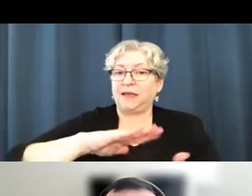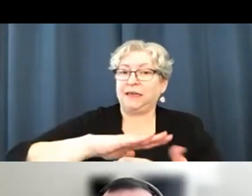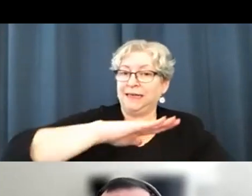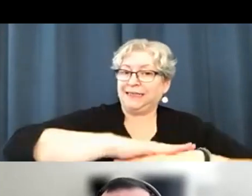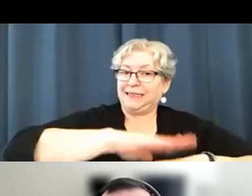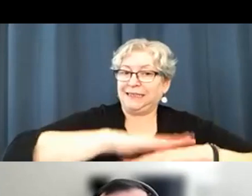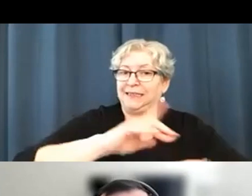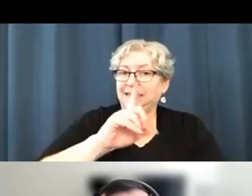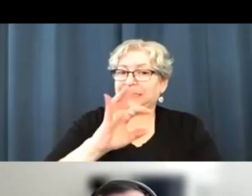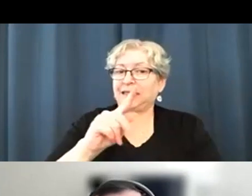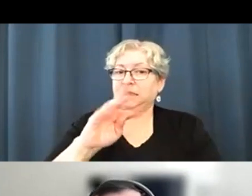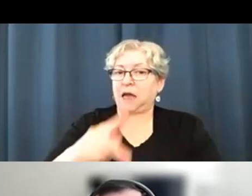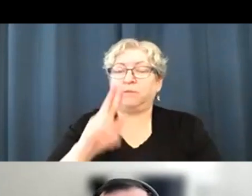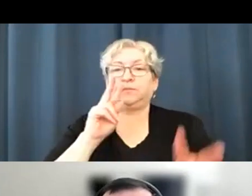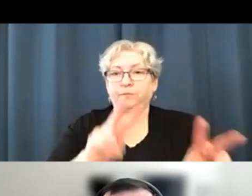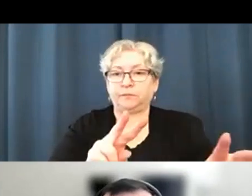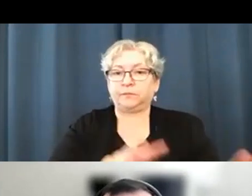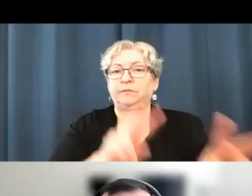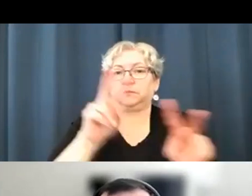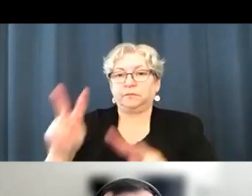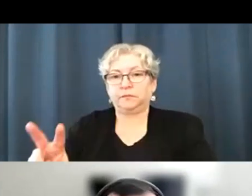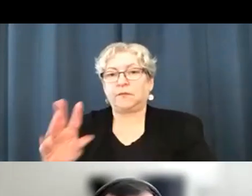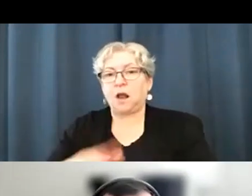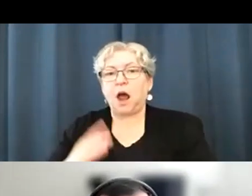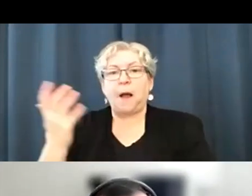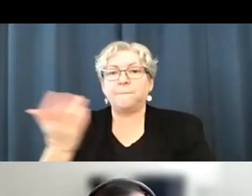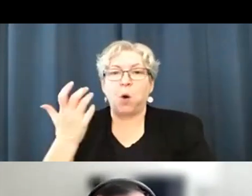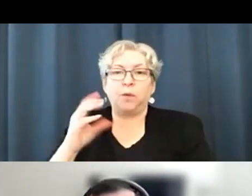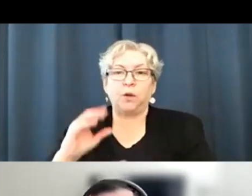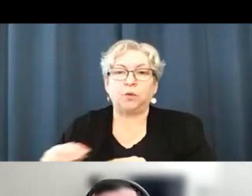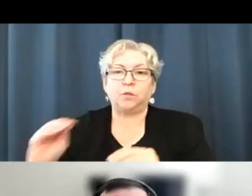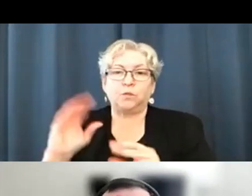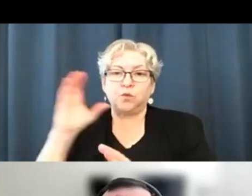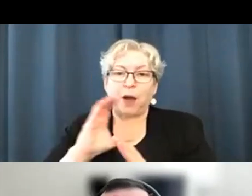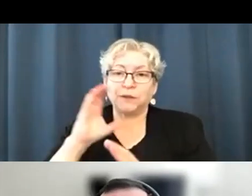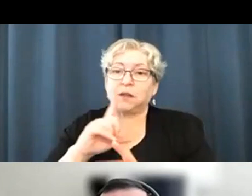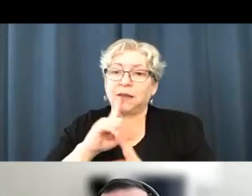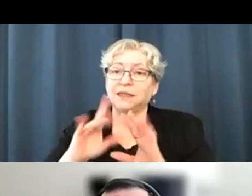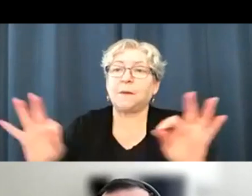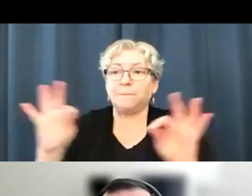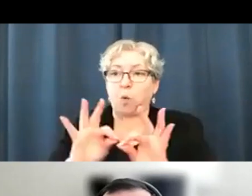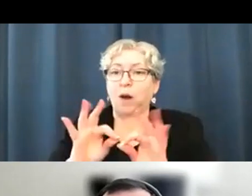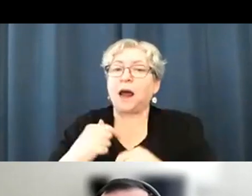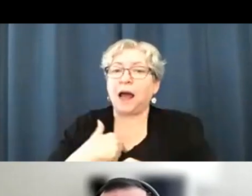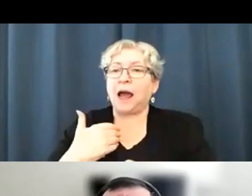but then you view the same webpage on a mobile browser, that's also really important. So, I've actually got a demonstration here.